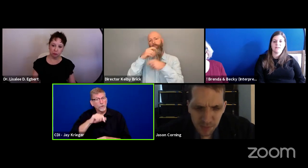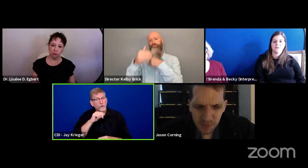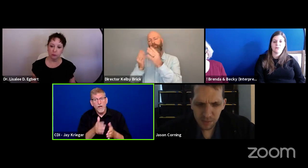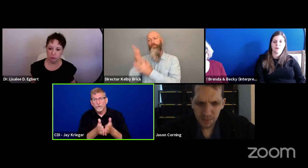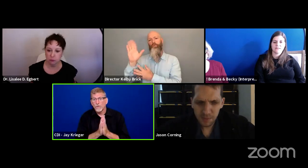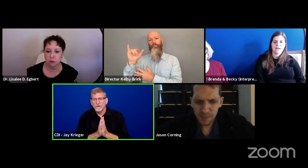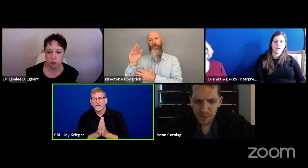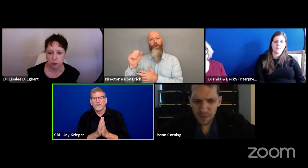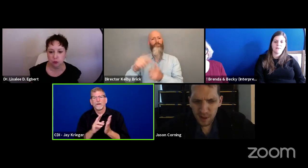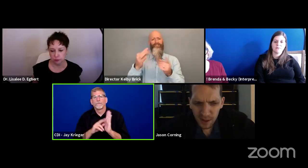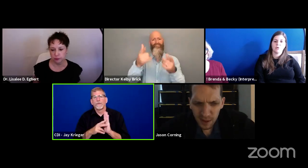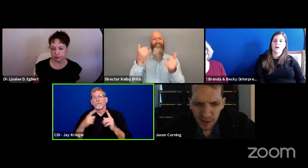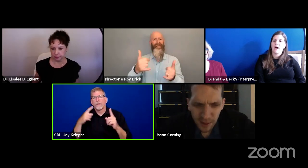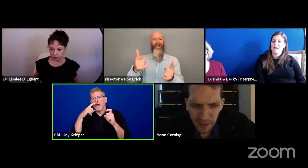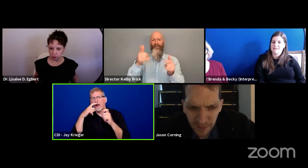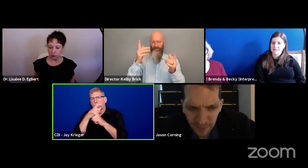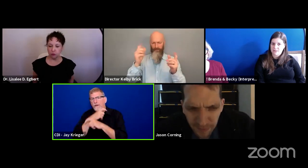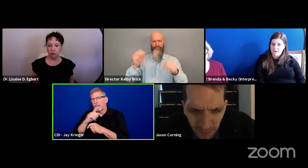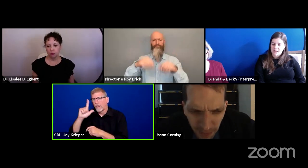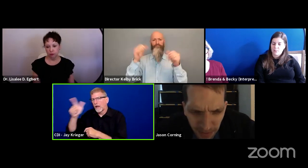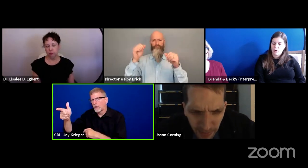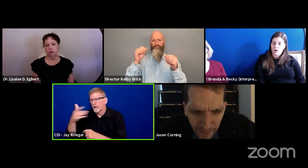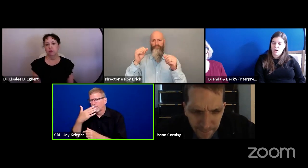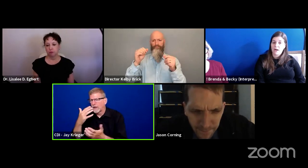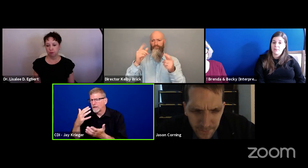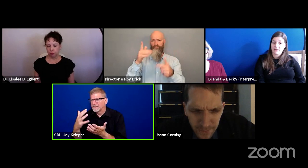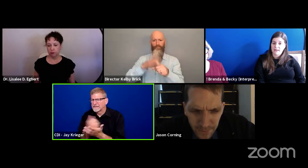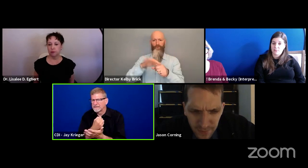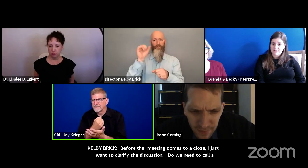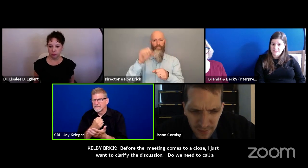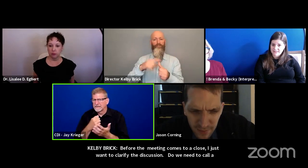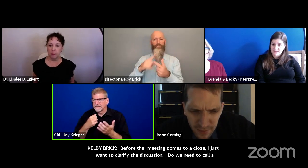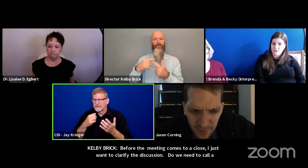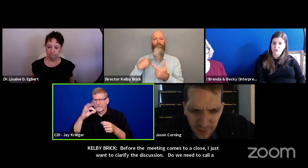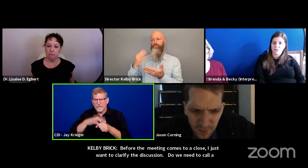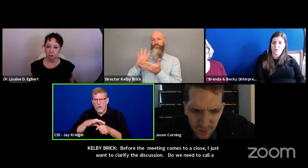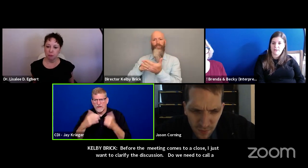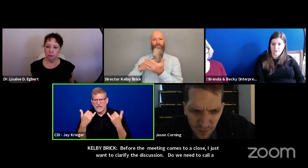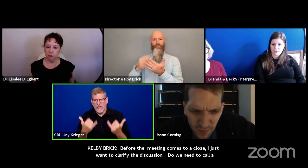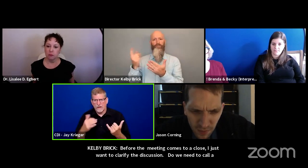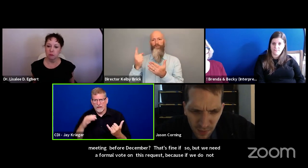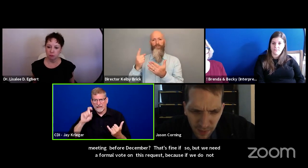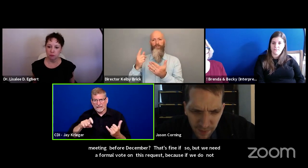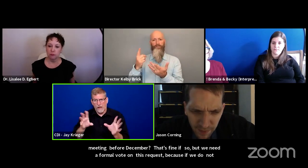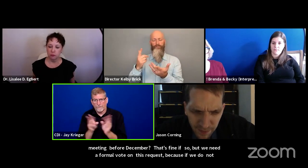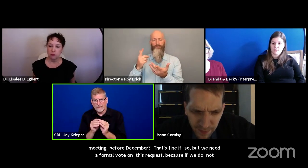a request now, it becomes a more complicated process to do so later.